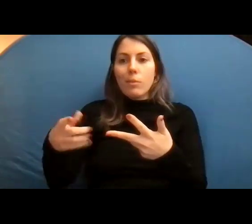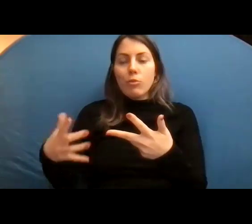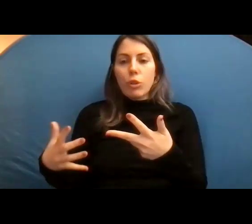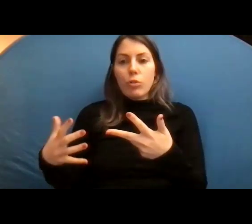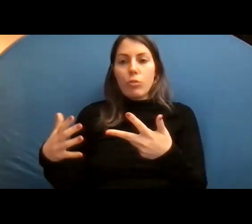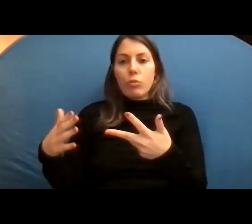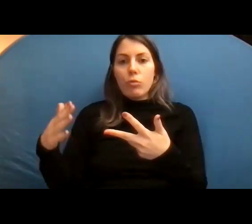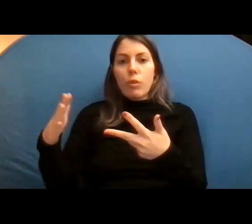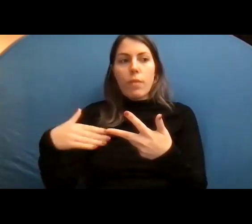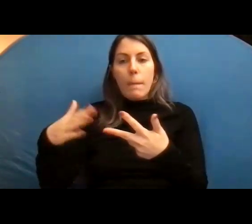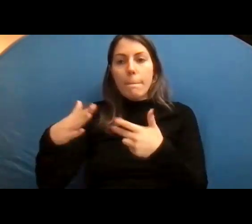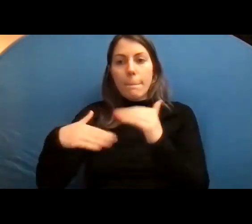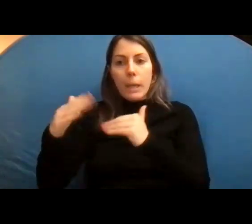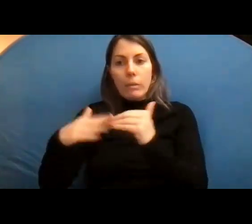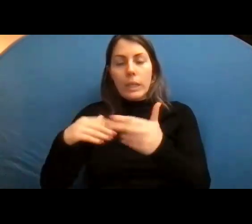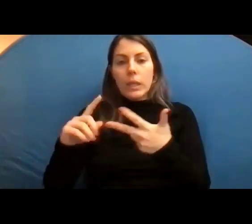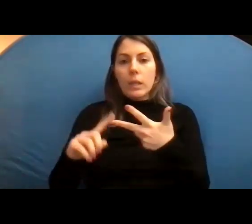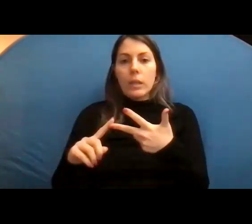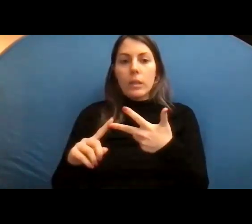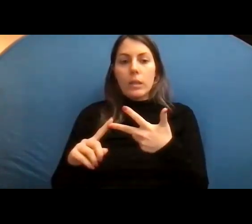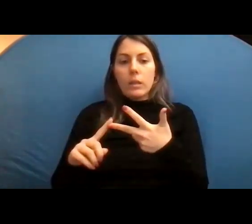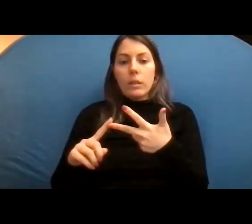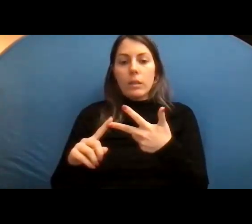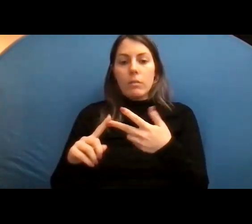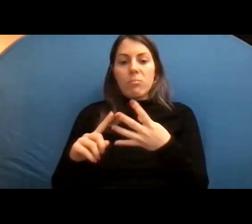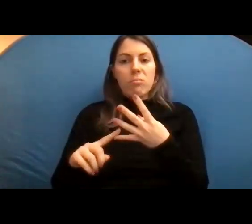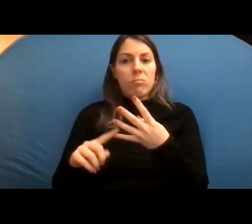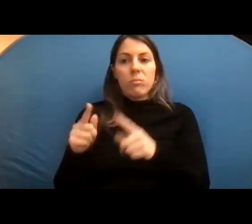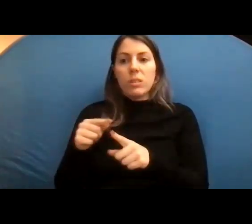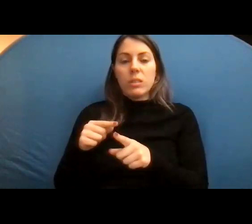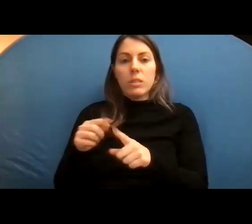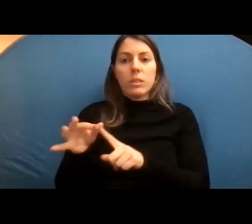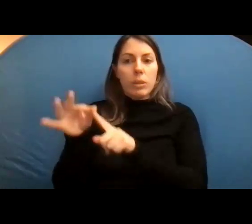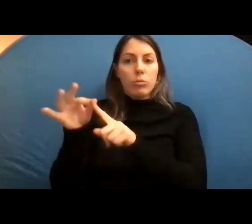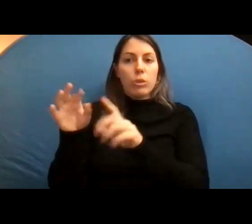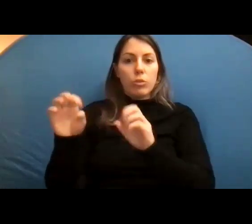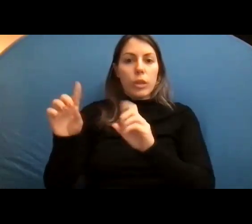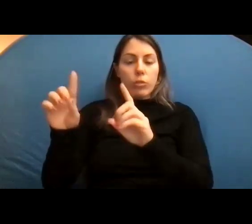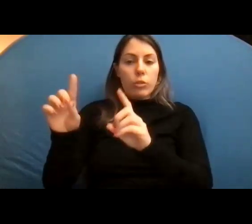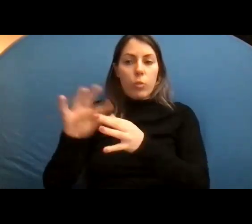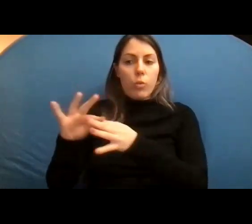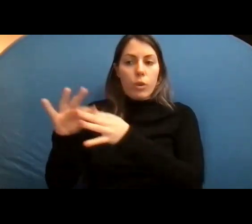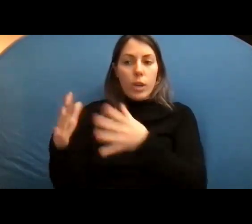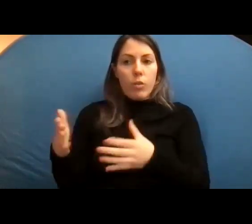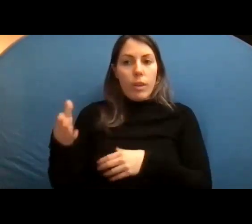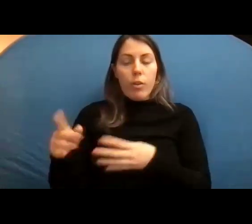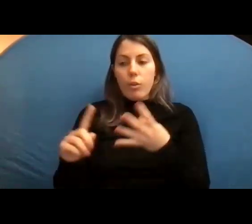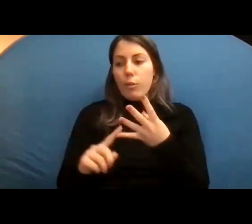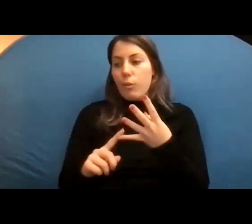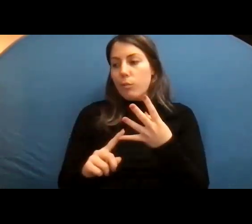that student's IEP or the administrator of the building. There might be a